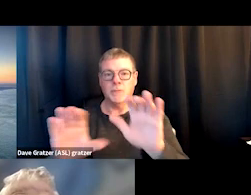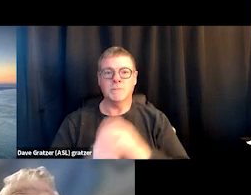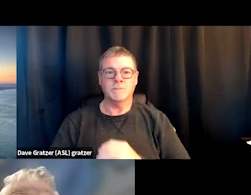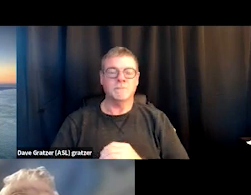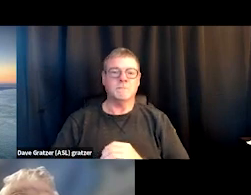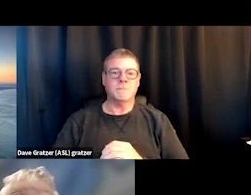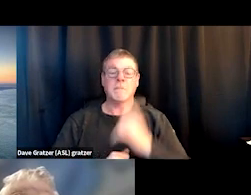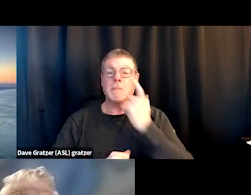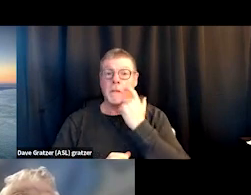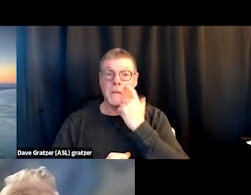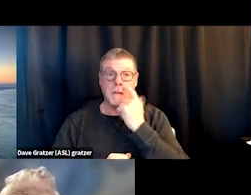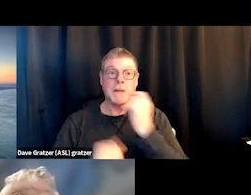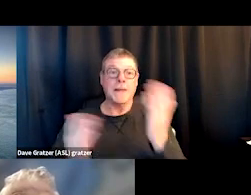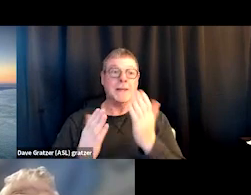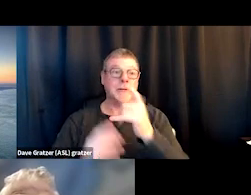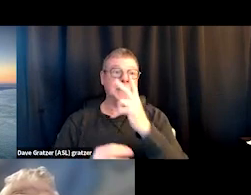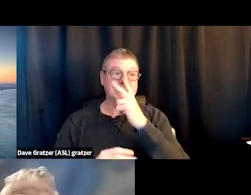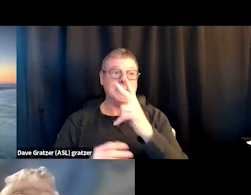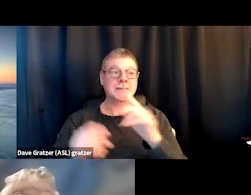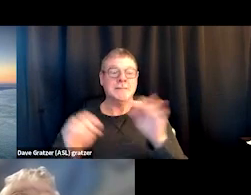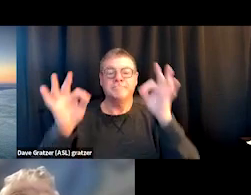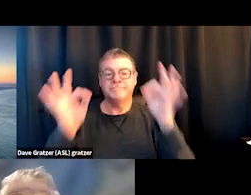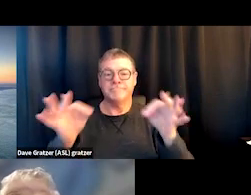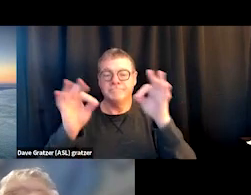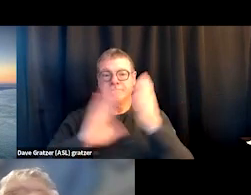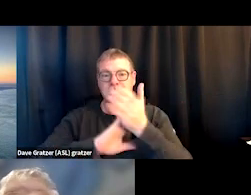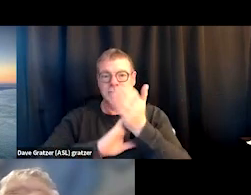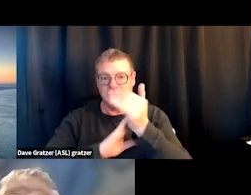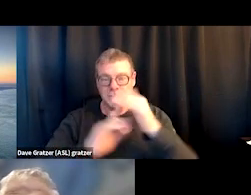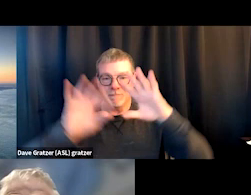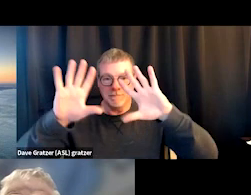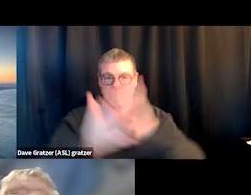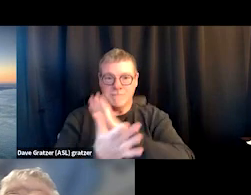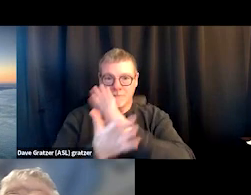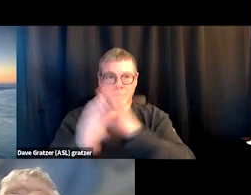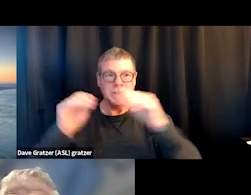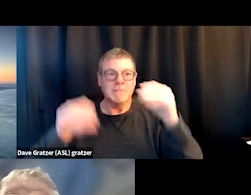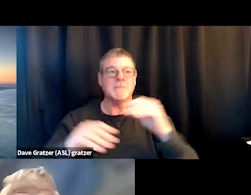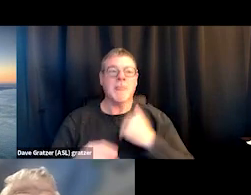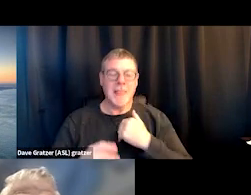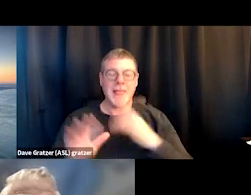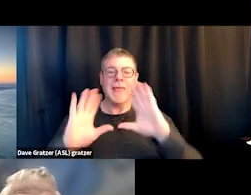Recently, here, you see kind of a flyer and setup. We had an exhibition summit, community summit,